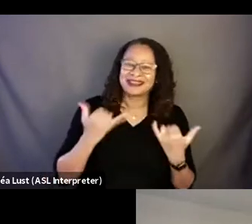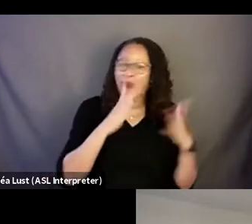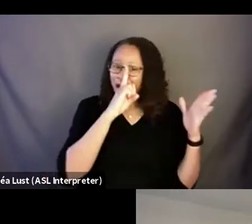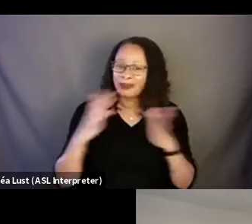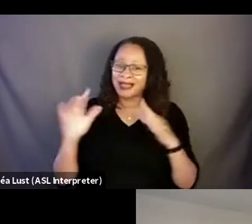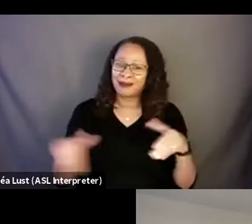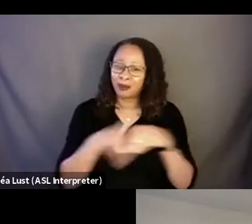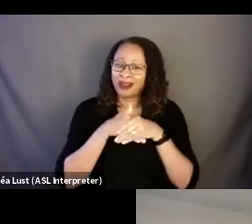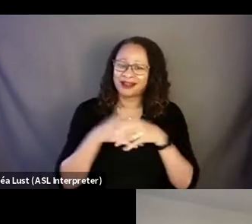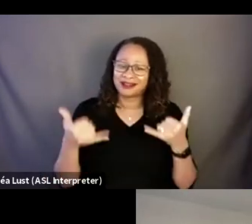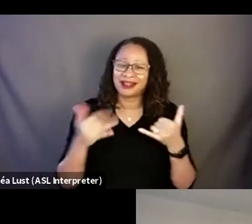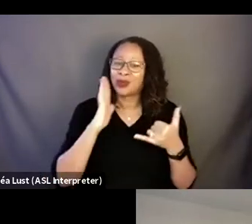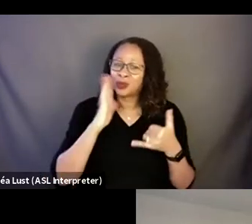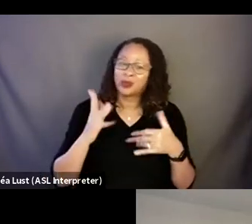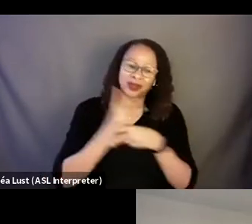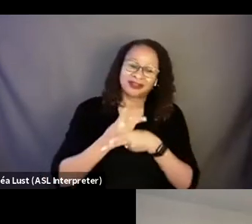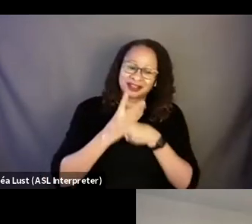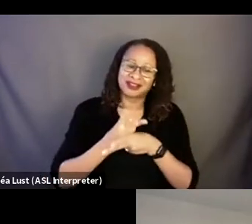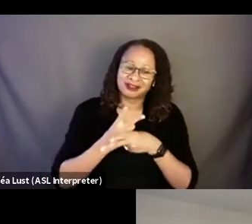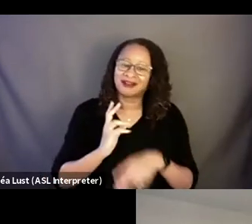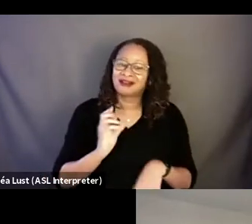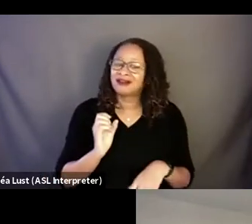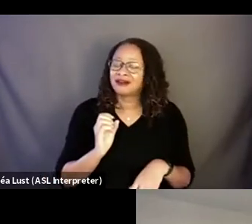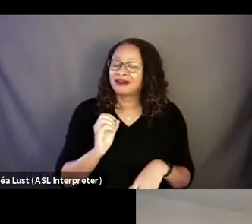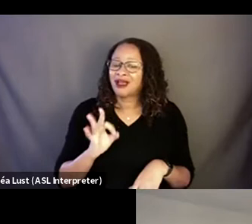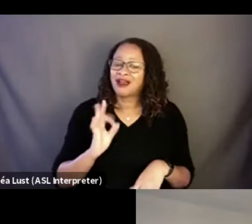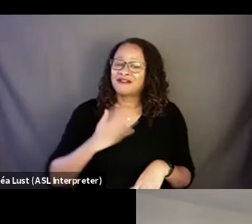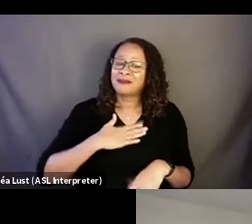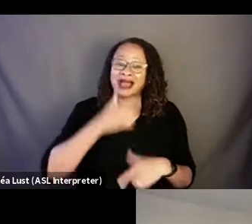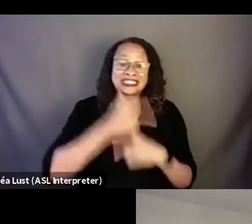and we're taking care of my sister's children right now.